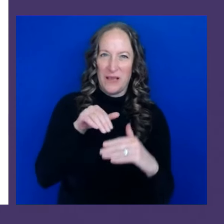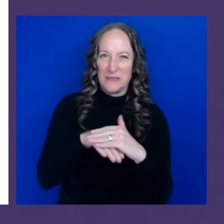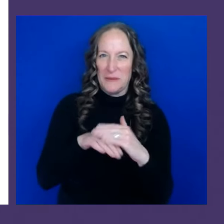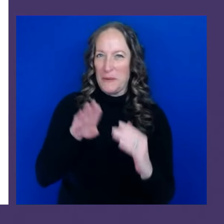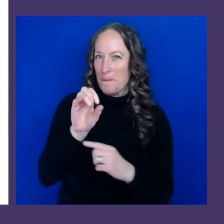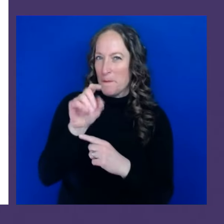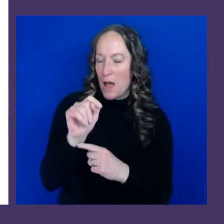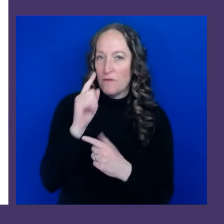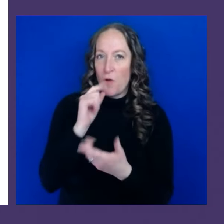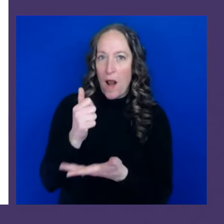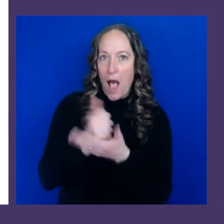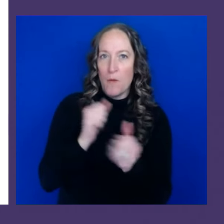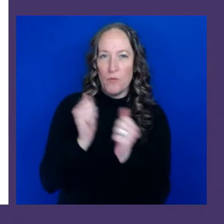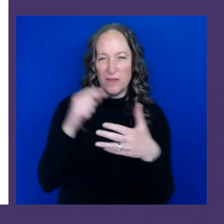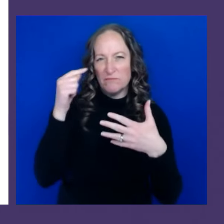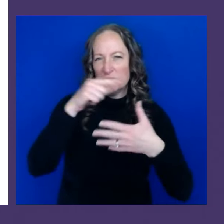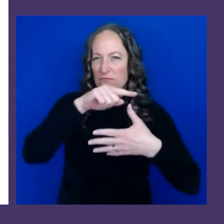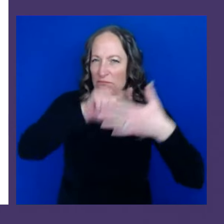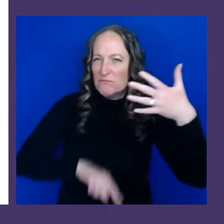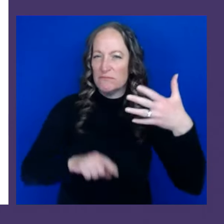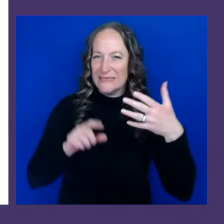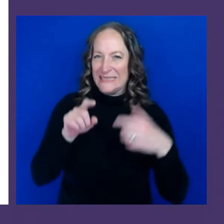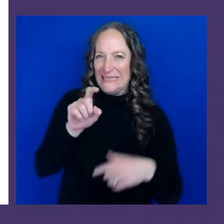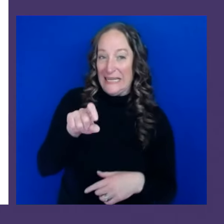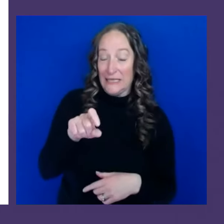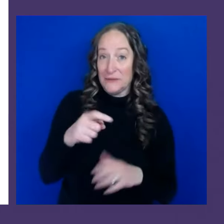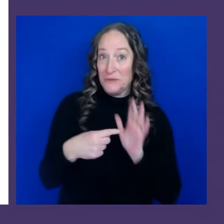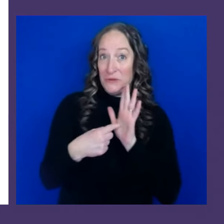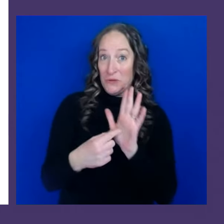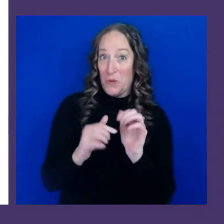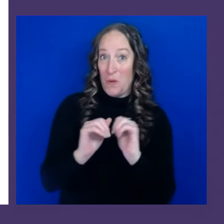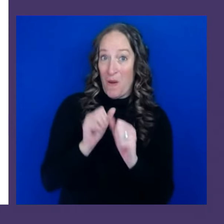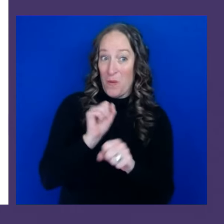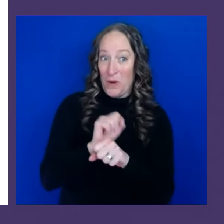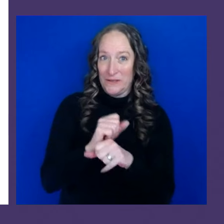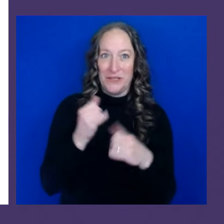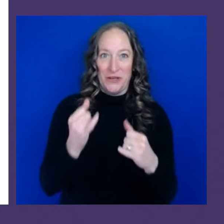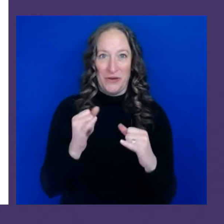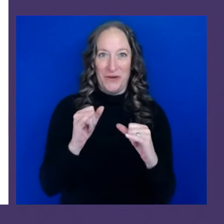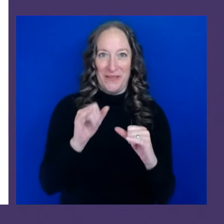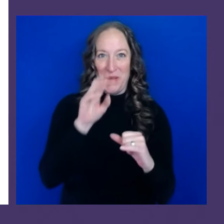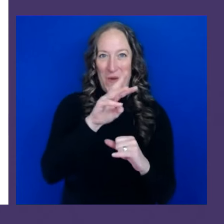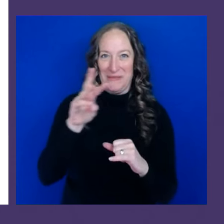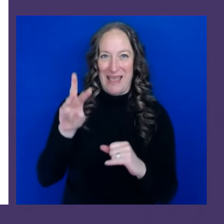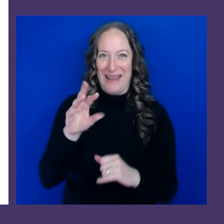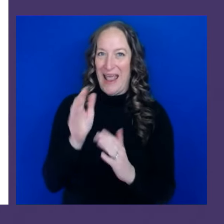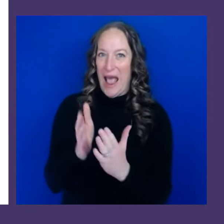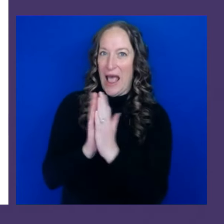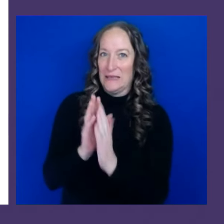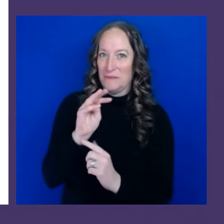Let me show you how it works. I'm currently on the Ask Microsoft Accessibility webpage and I can enter a question.